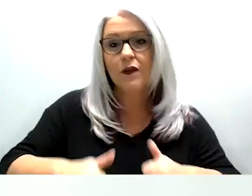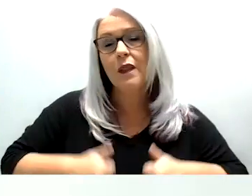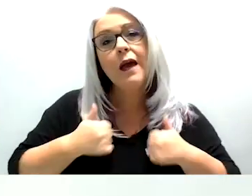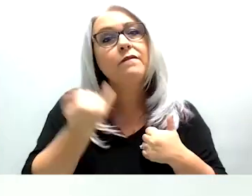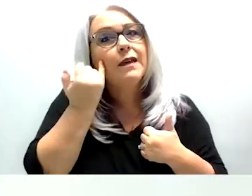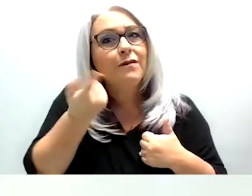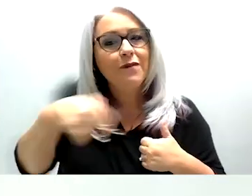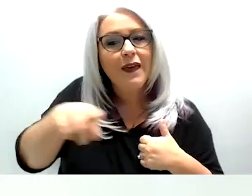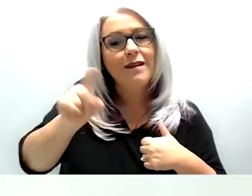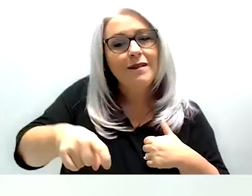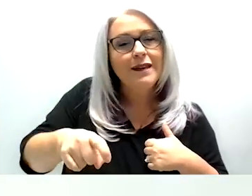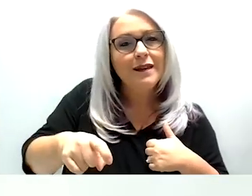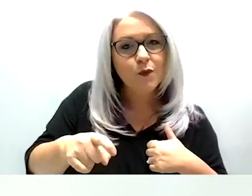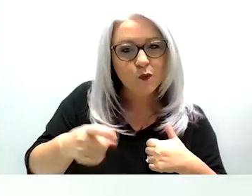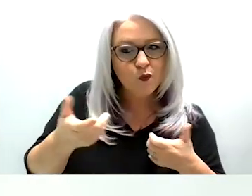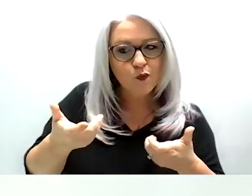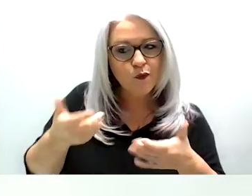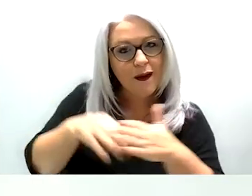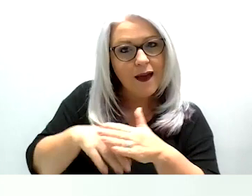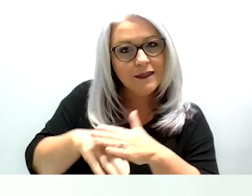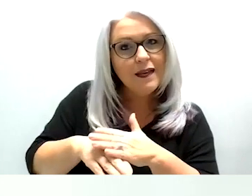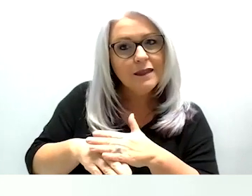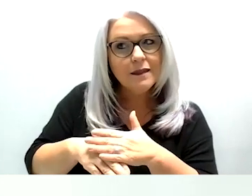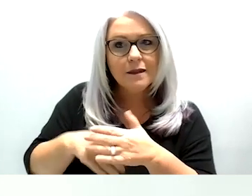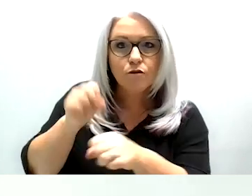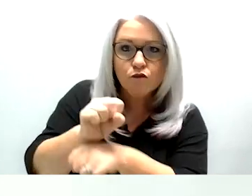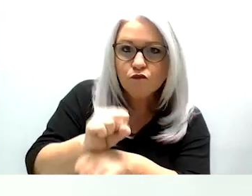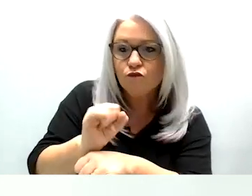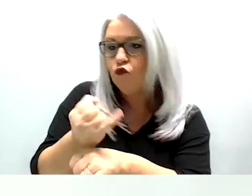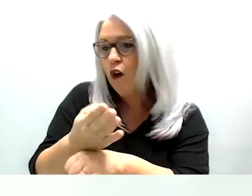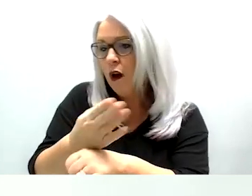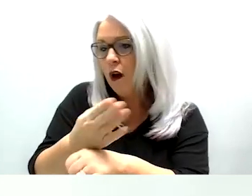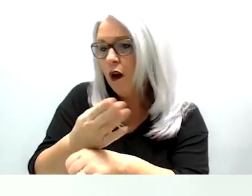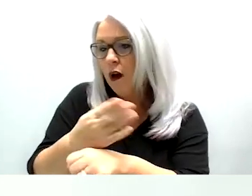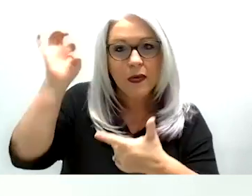to access a part of their job, a part of their education, something that is open to the